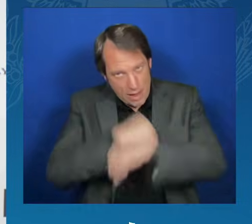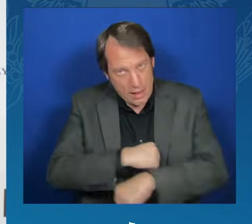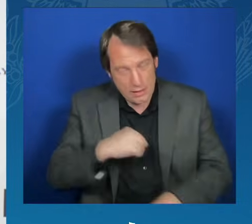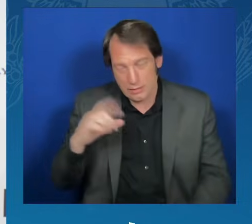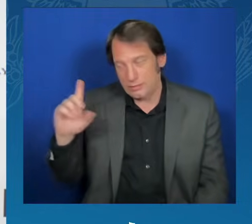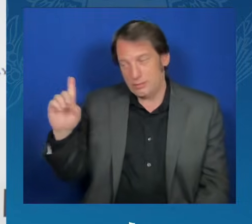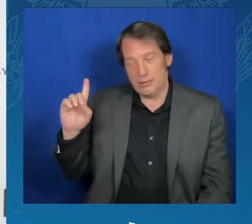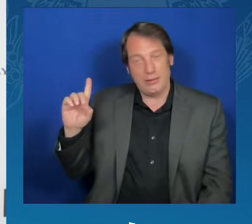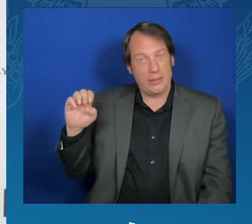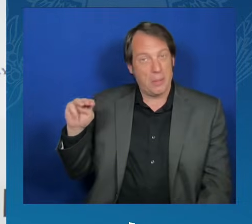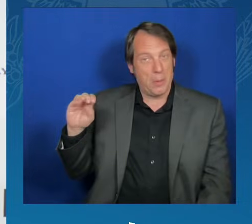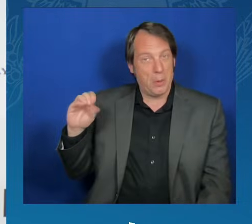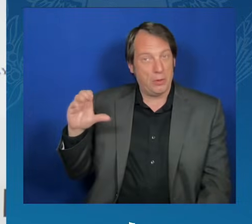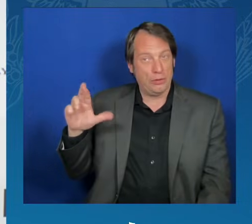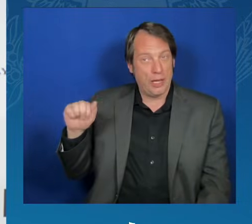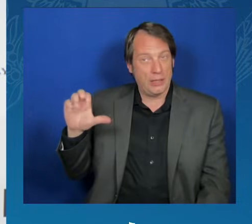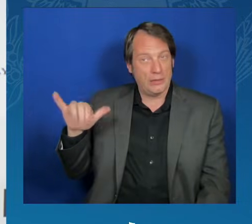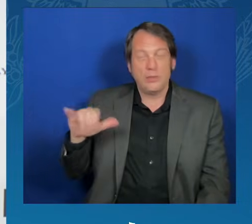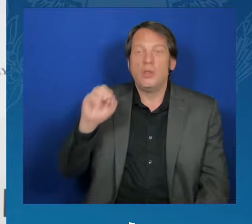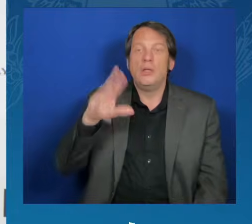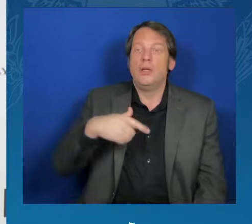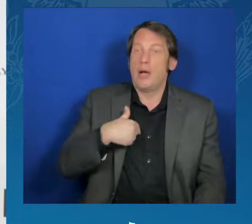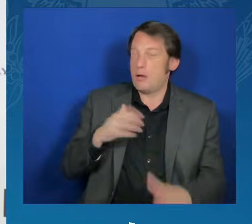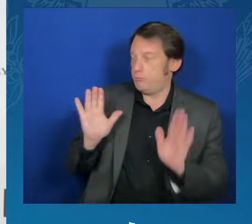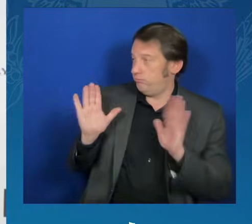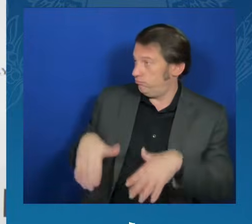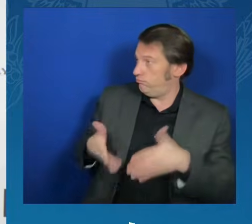And whether it is in America's interest to continue to work